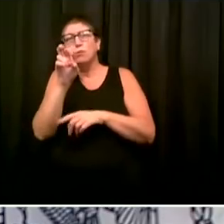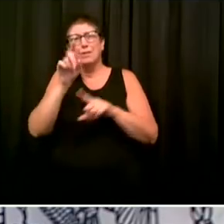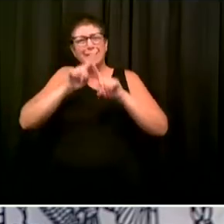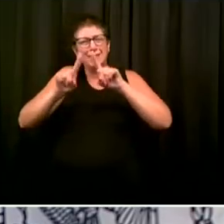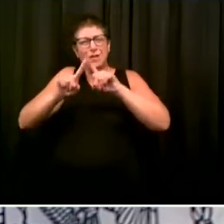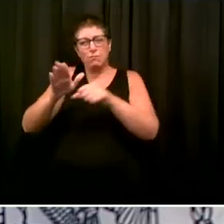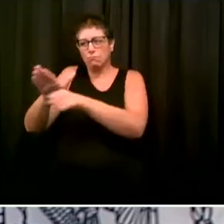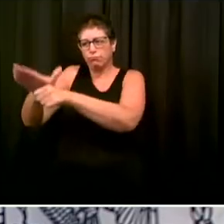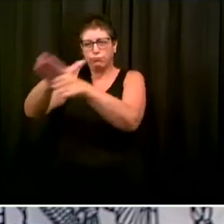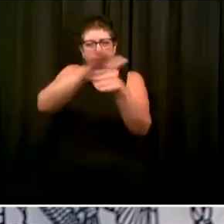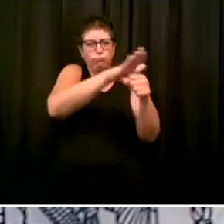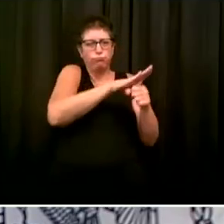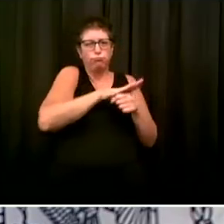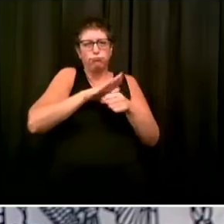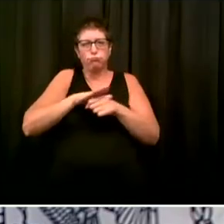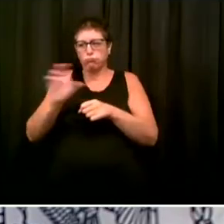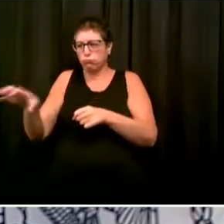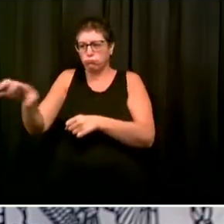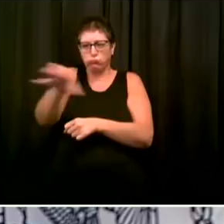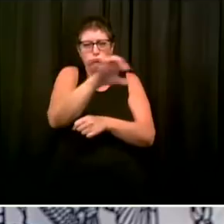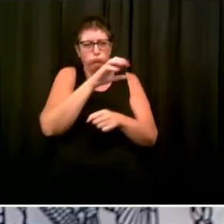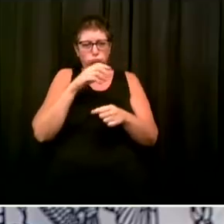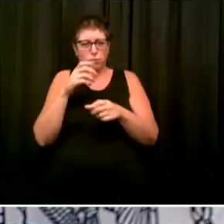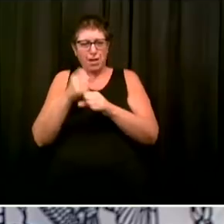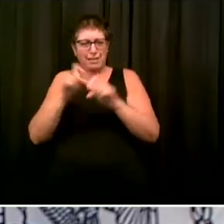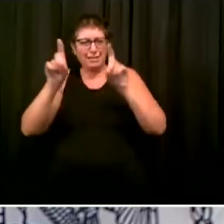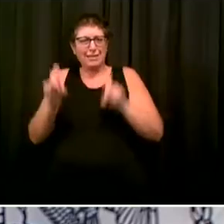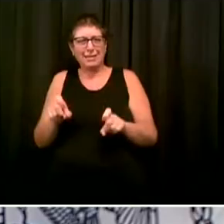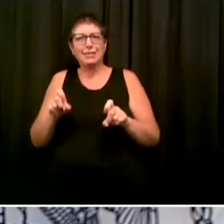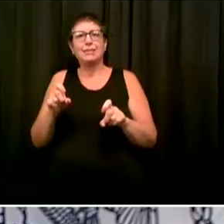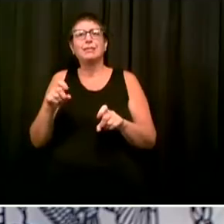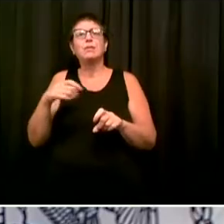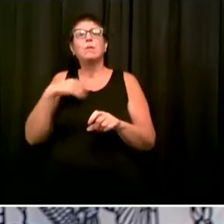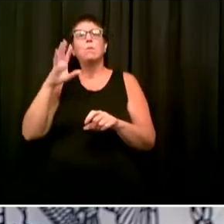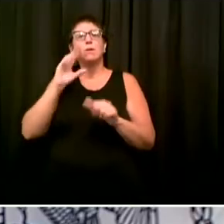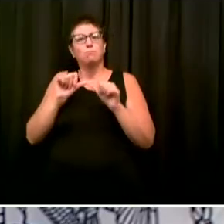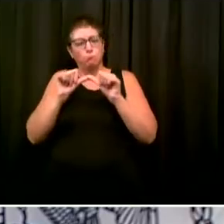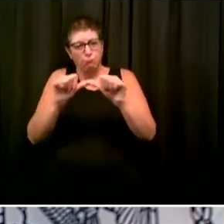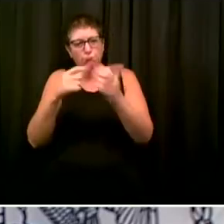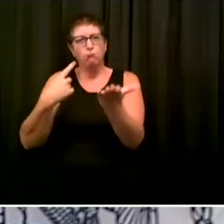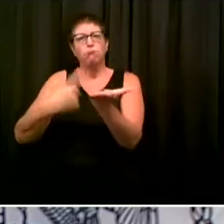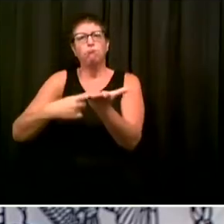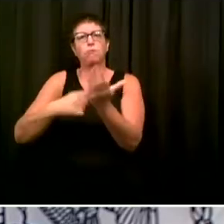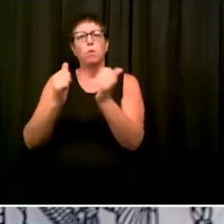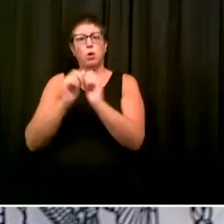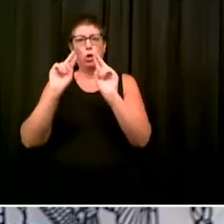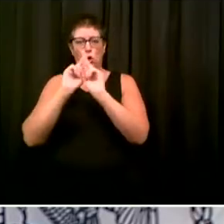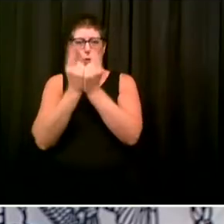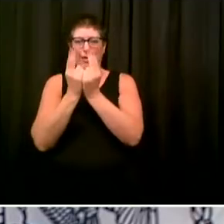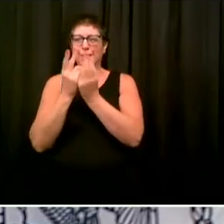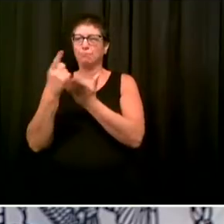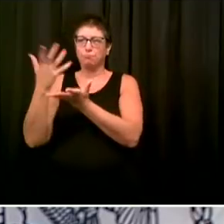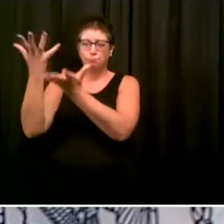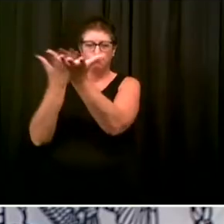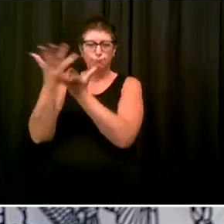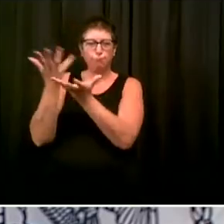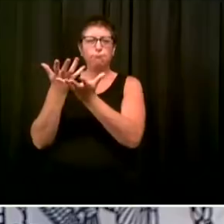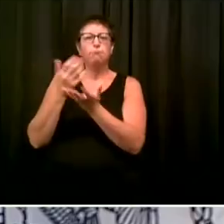FREE OVER 200 SITES.